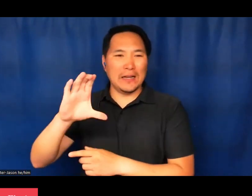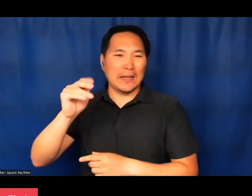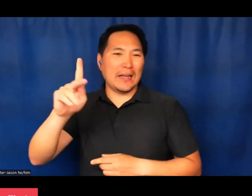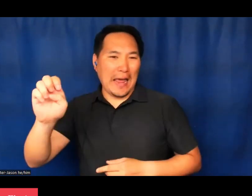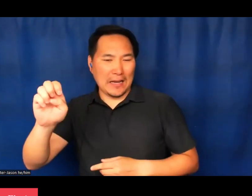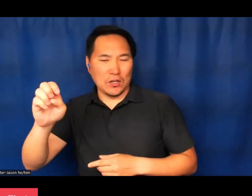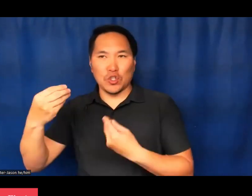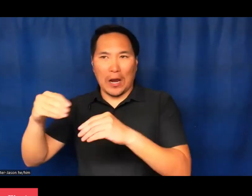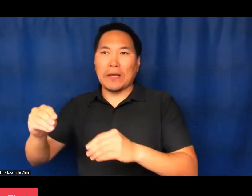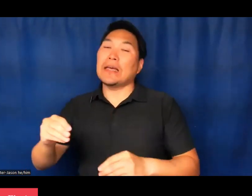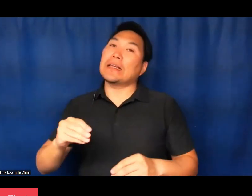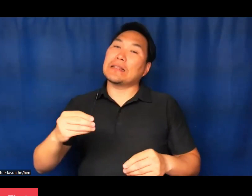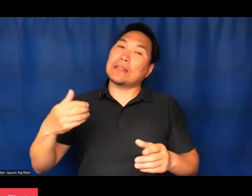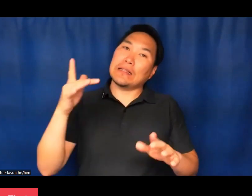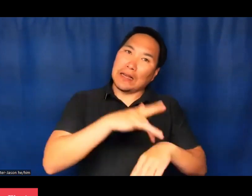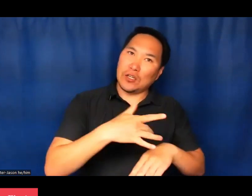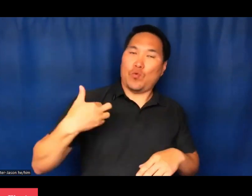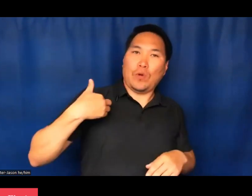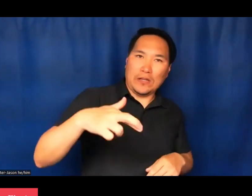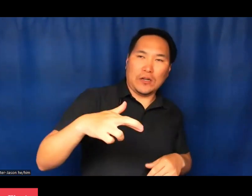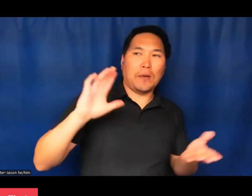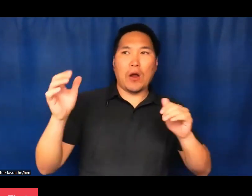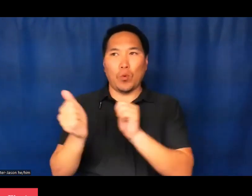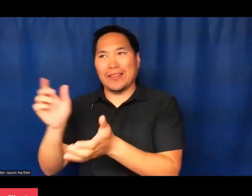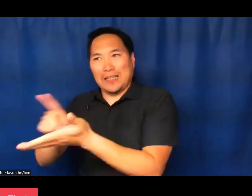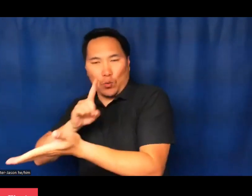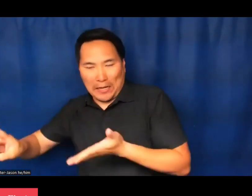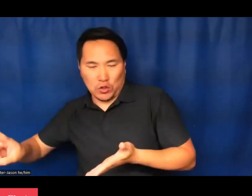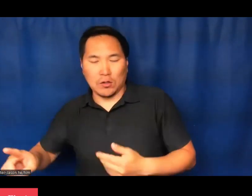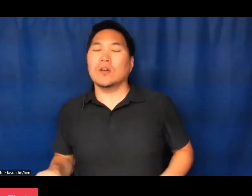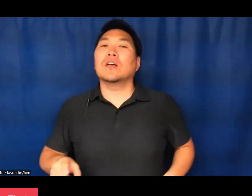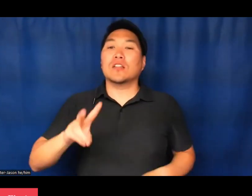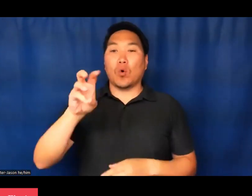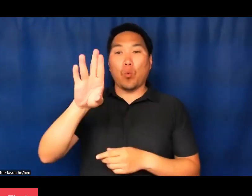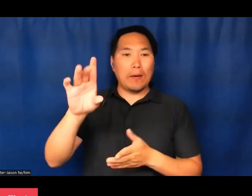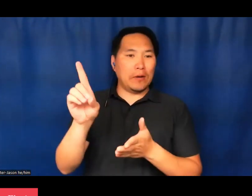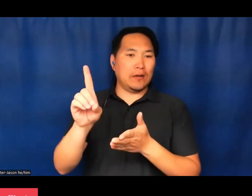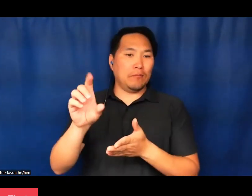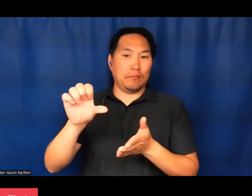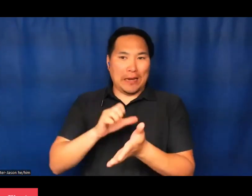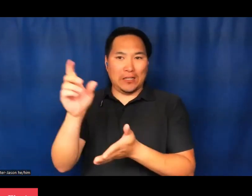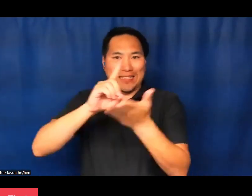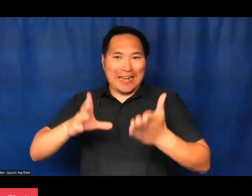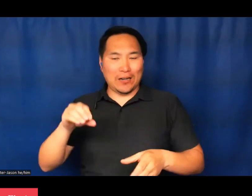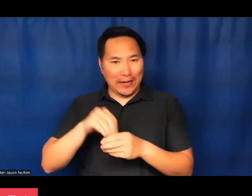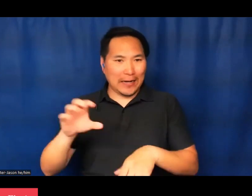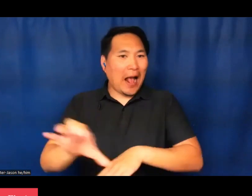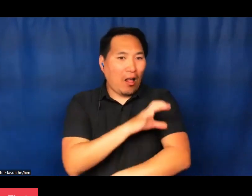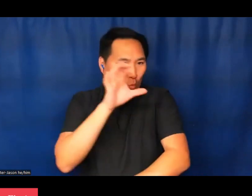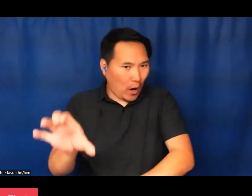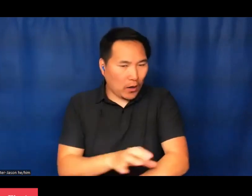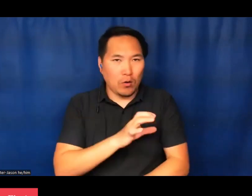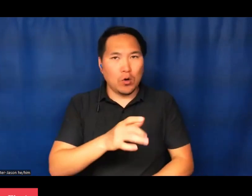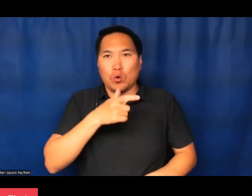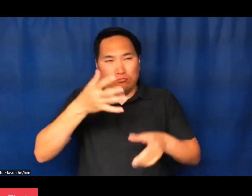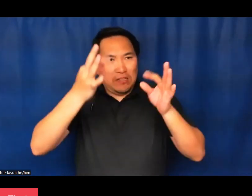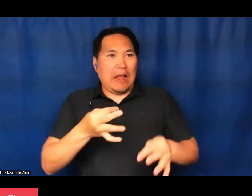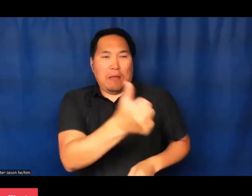liberties versus non-discrimination.This involves a website designer in Colorado said she wants